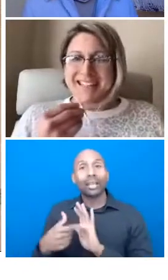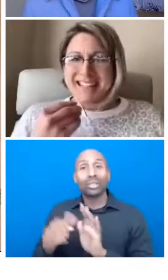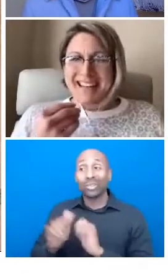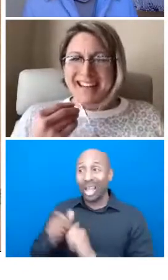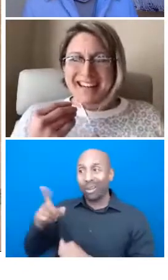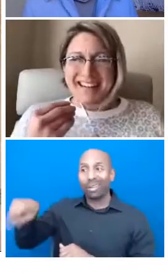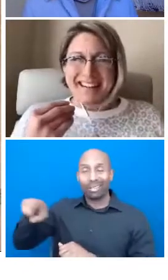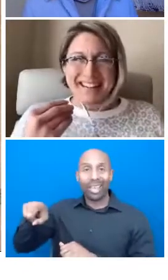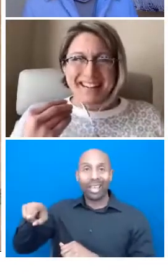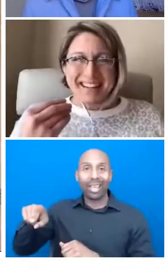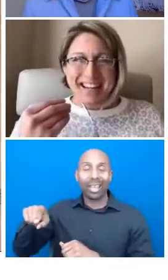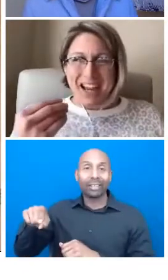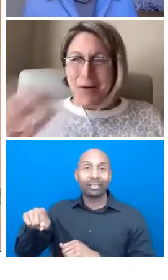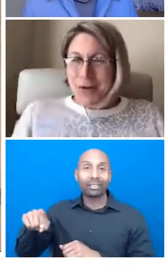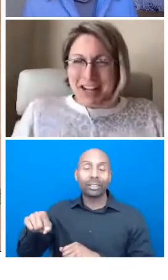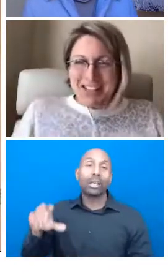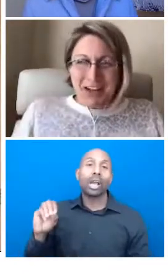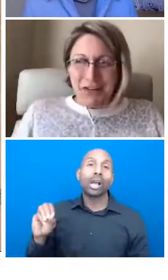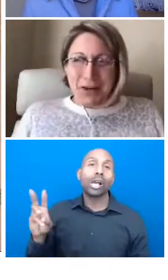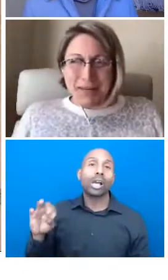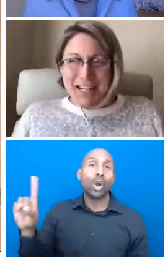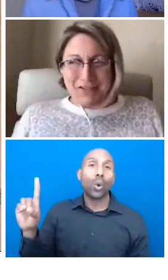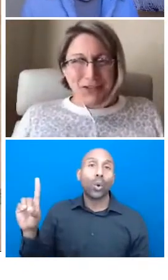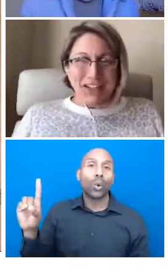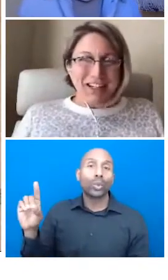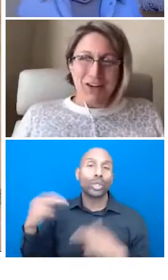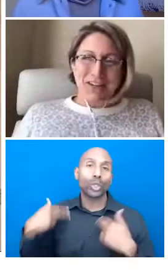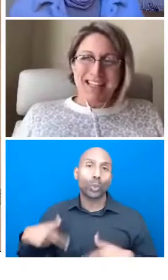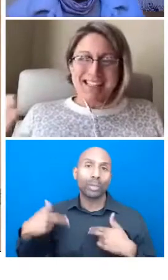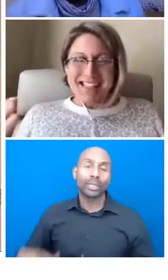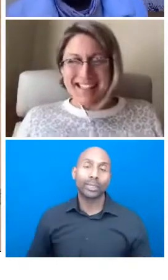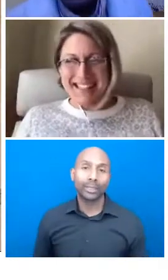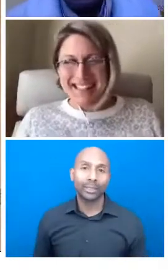And what else? I'm getting really nervous.